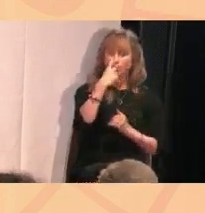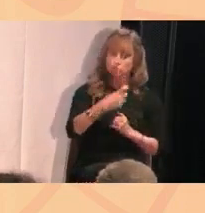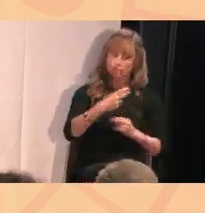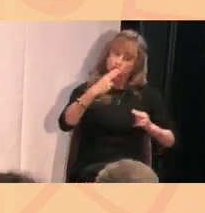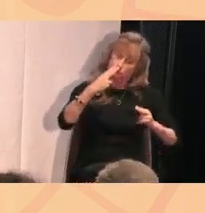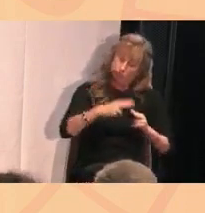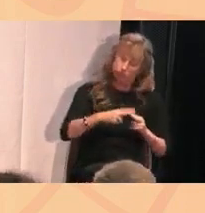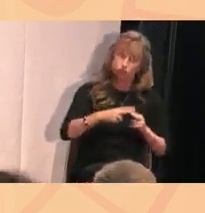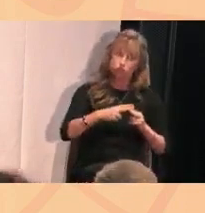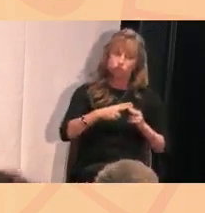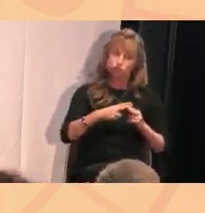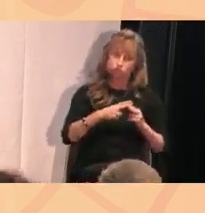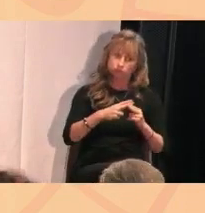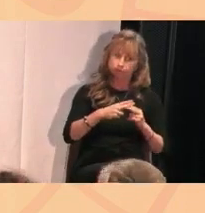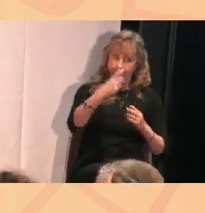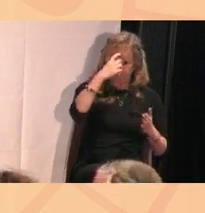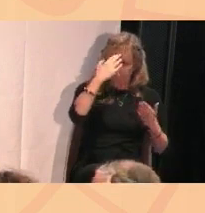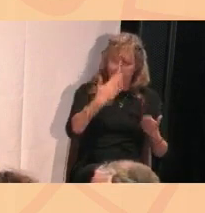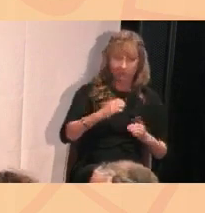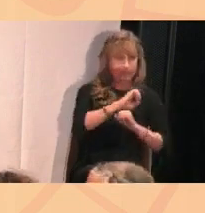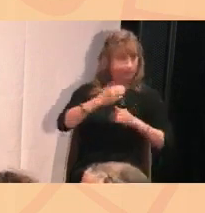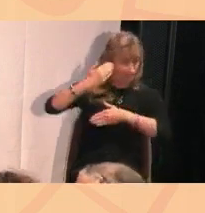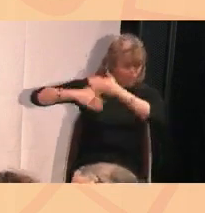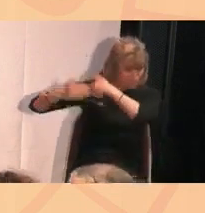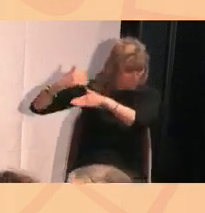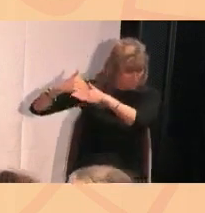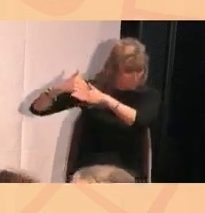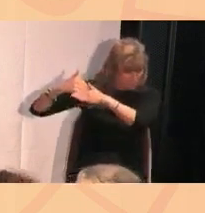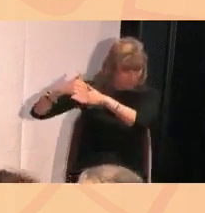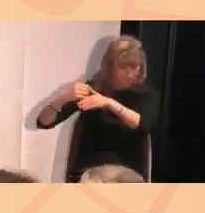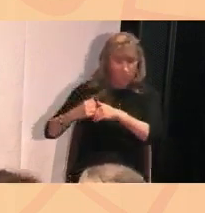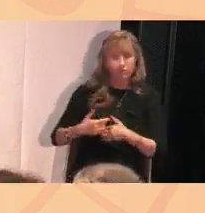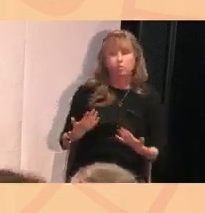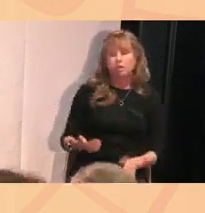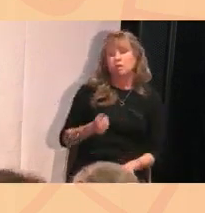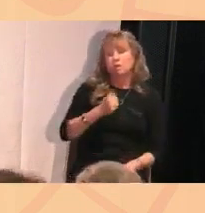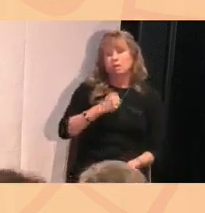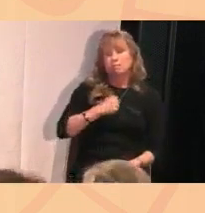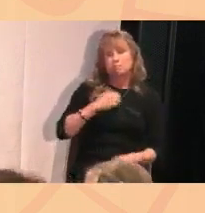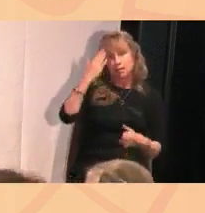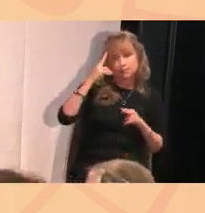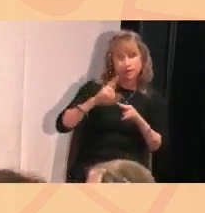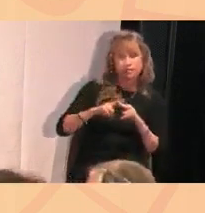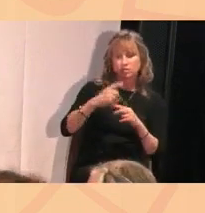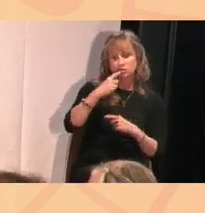Does this country deserve a stand-alone and dedicated frontier War Museum to address our history?